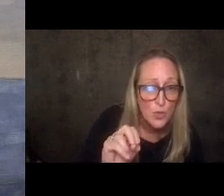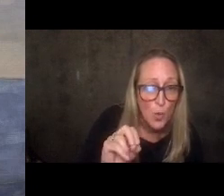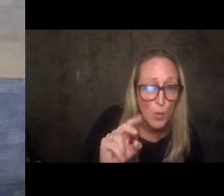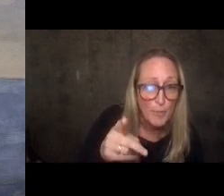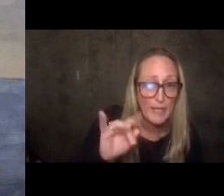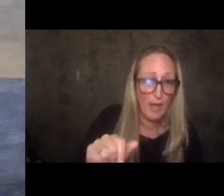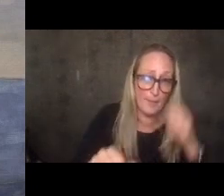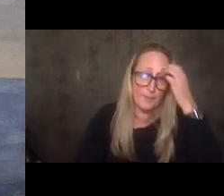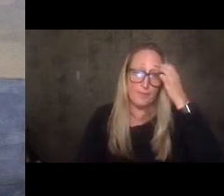Yeah, blue yellow.